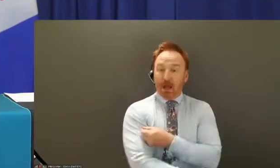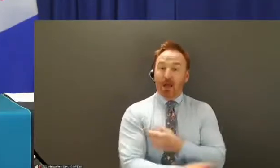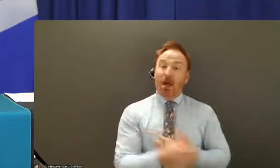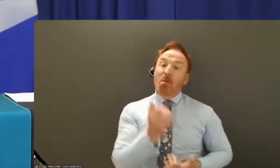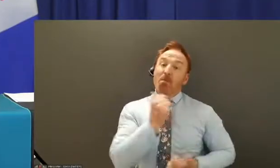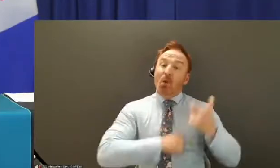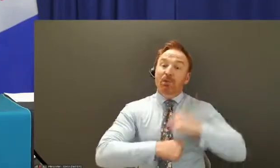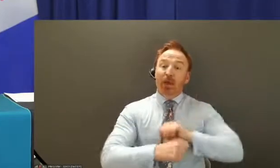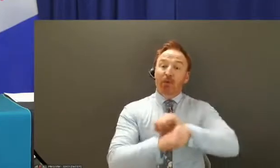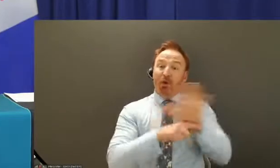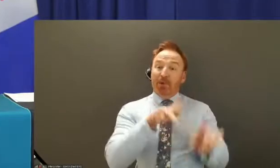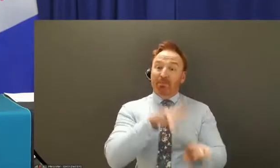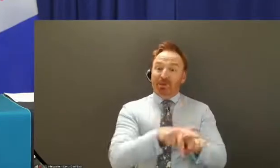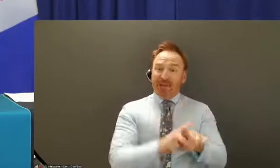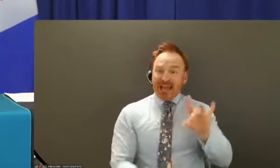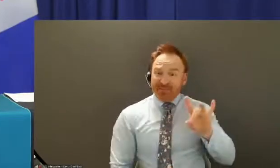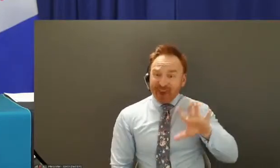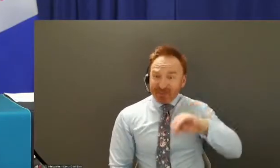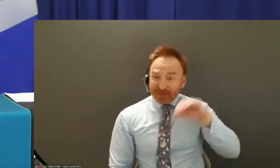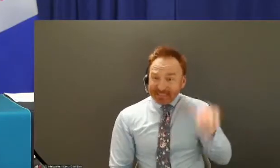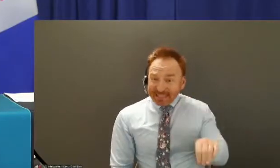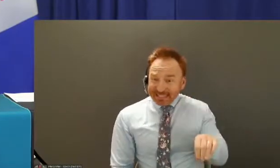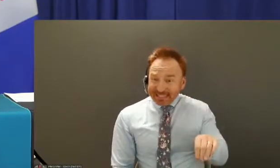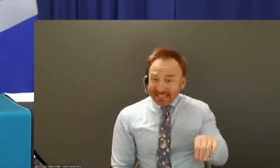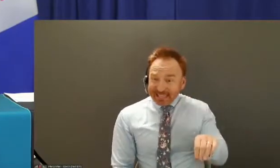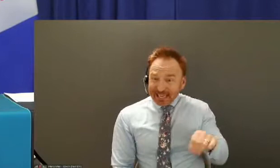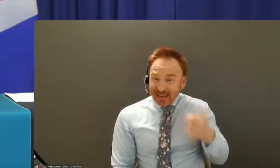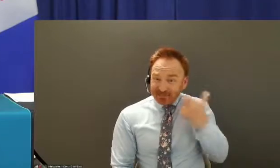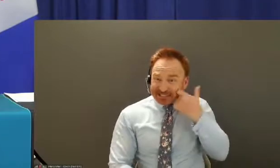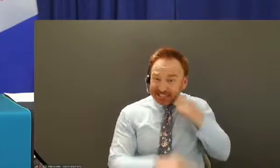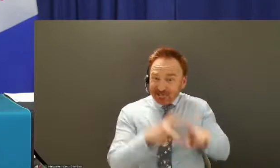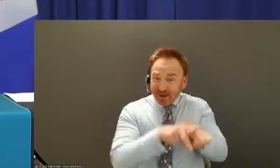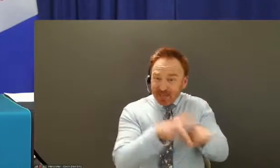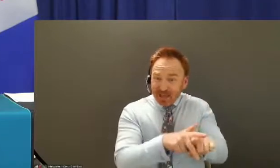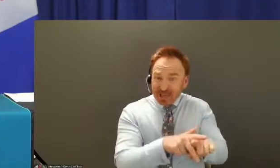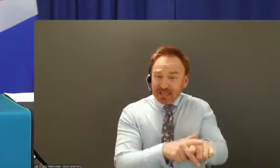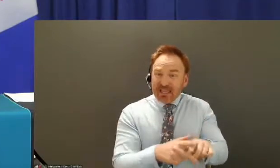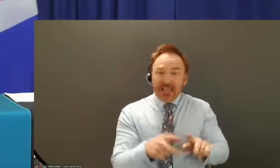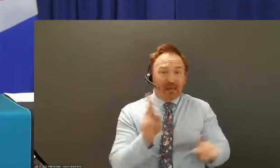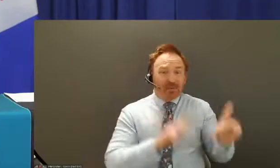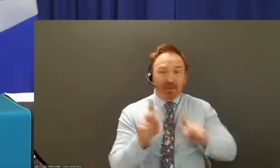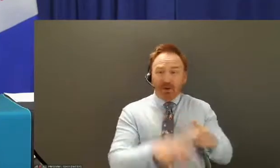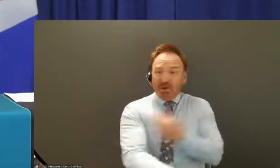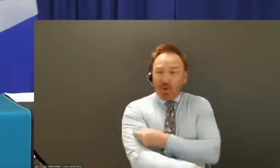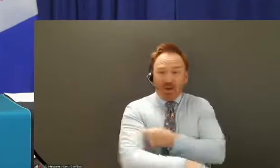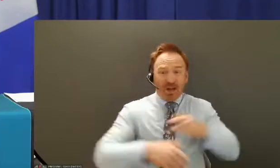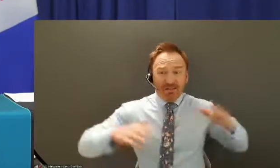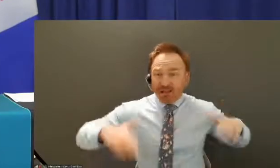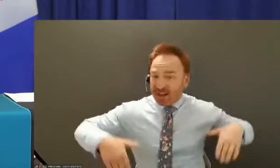than 15 minutes. Not all contacts can be traced because we don't have enough